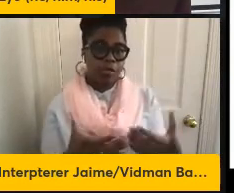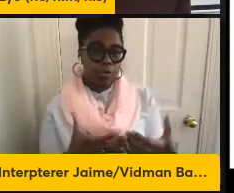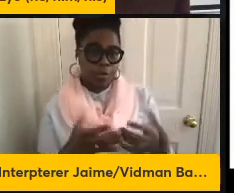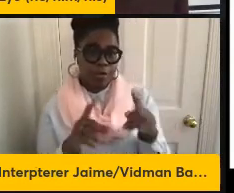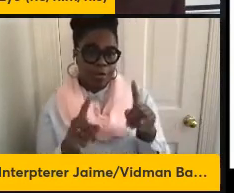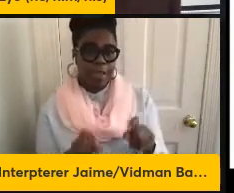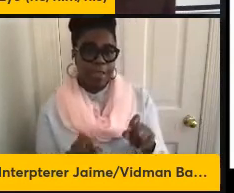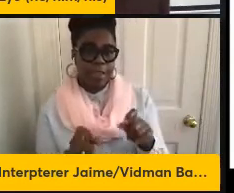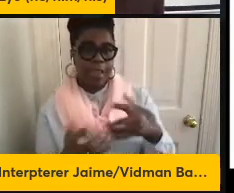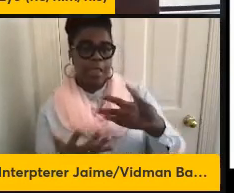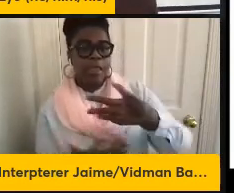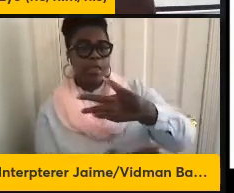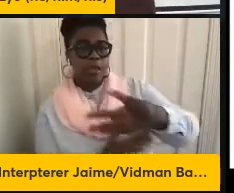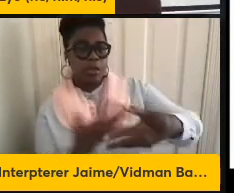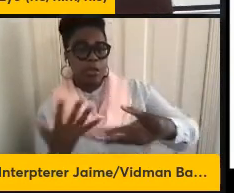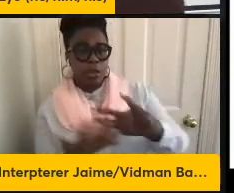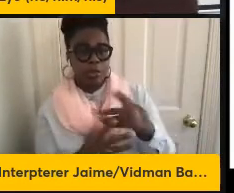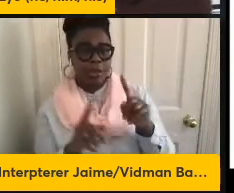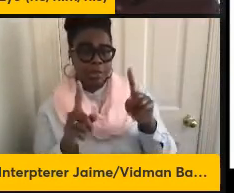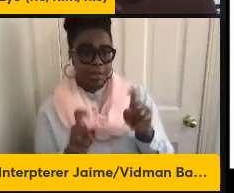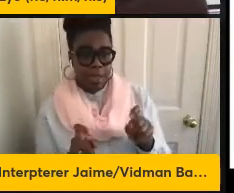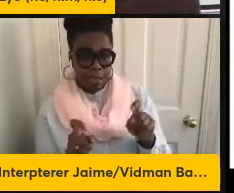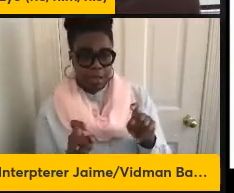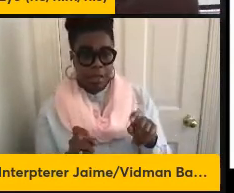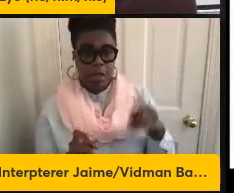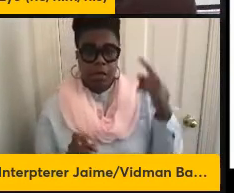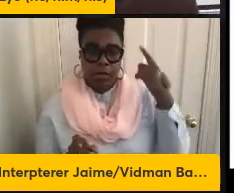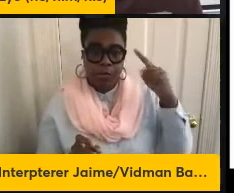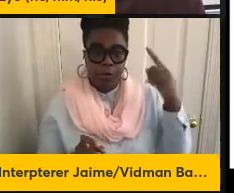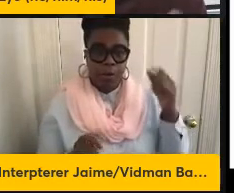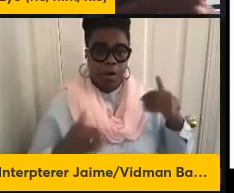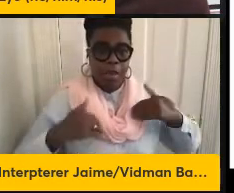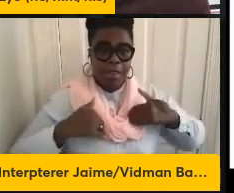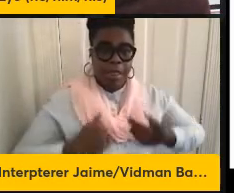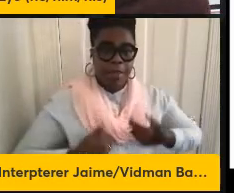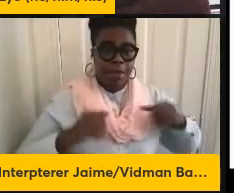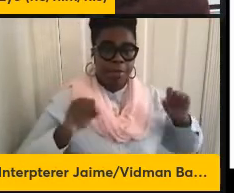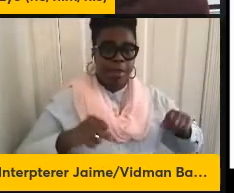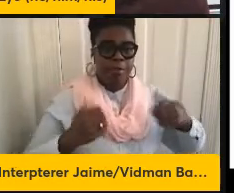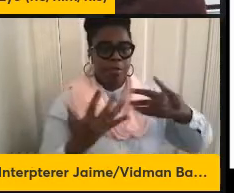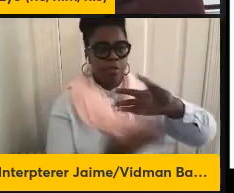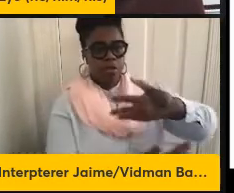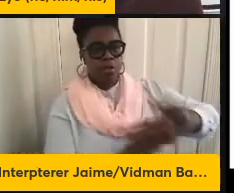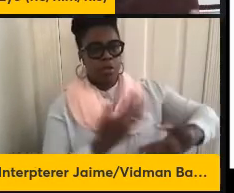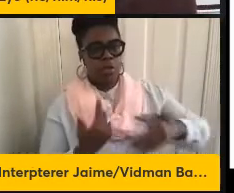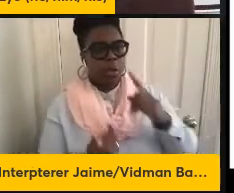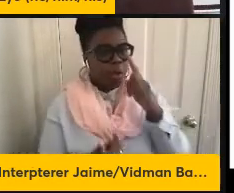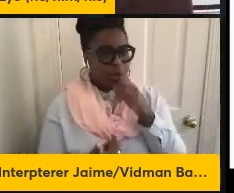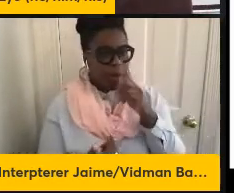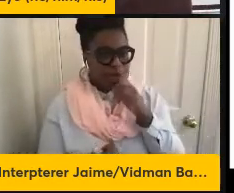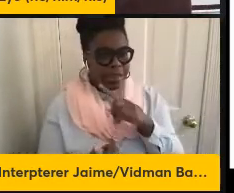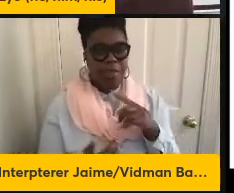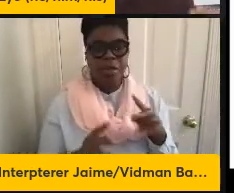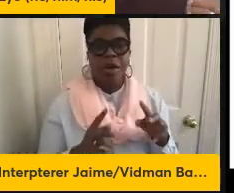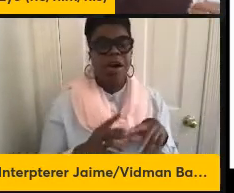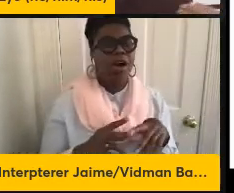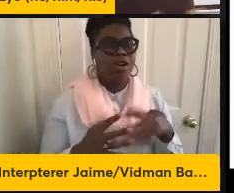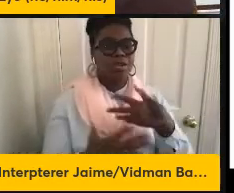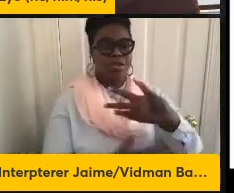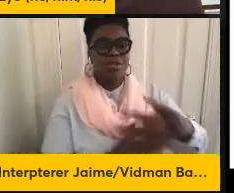sociability test, which is a test of the animal's ability to be social myself quite social creatures, they like to interact with